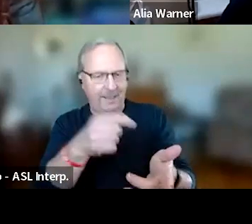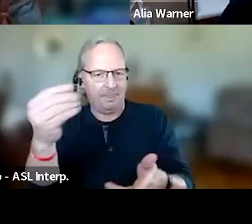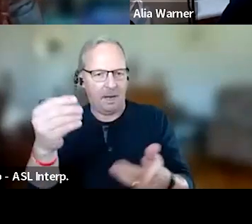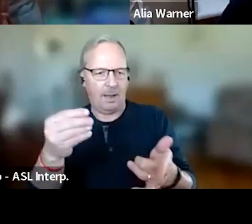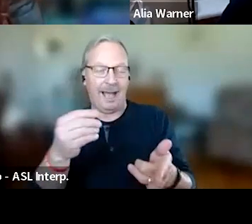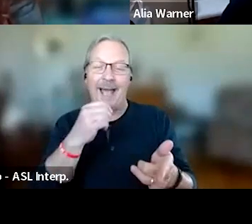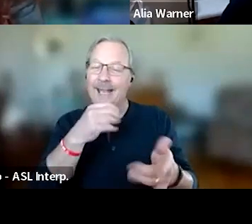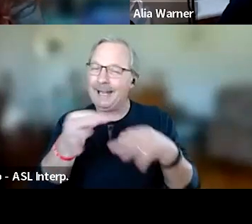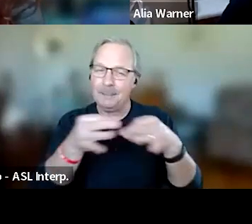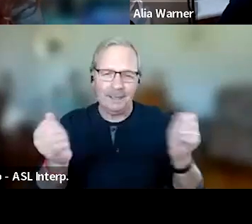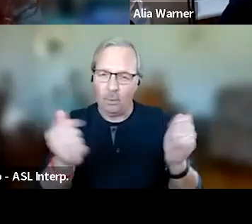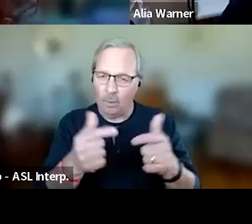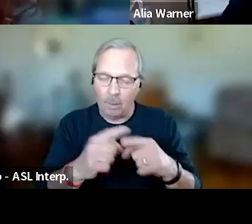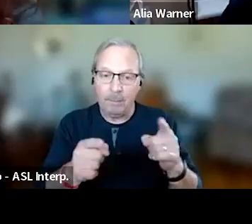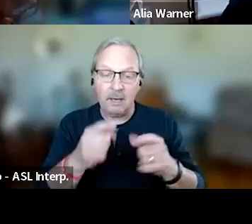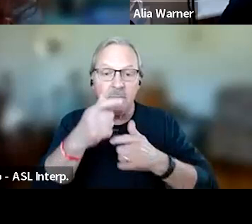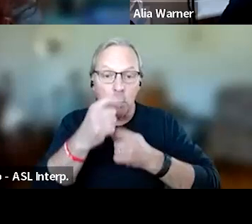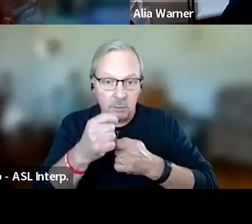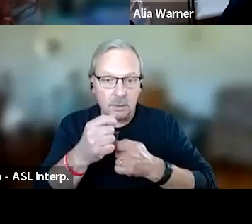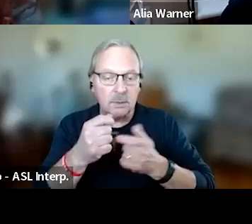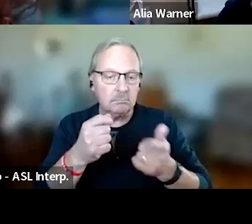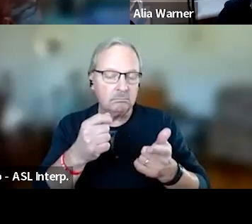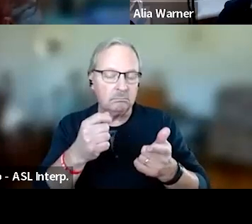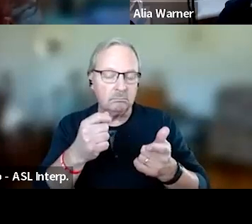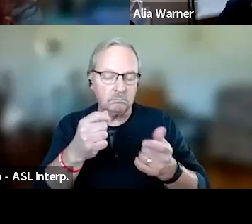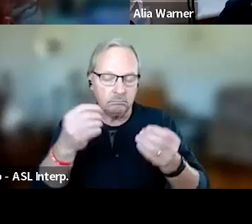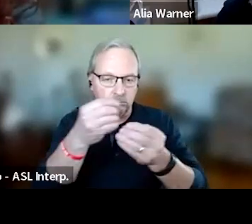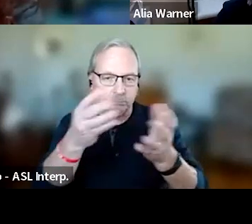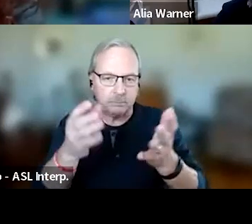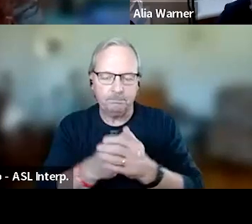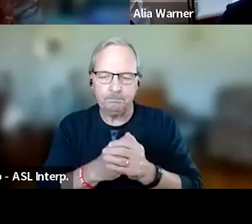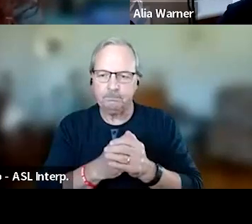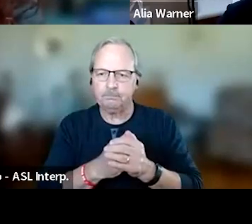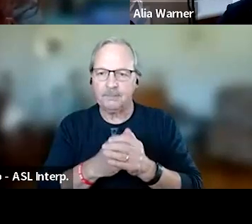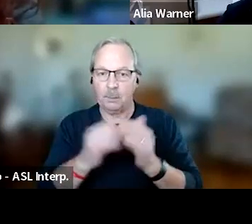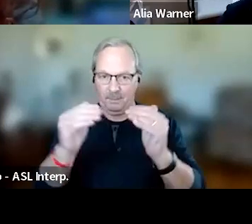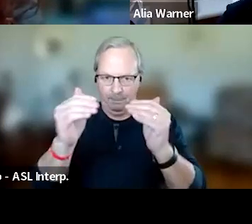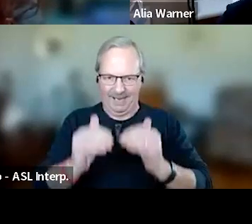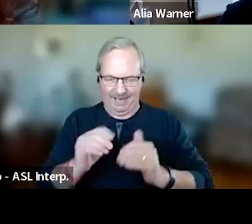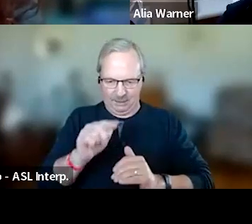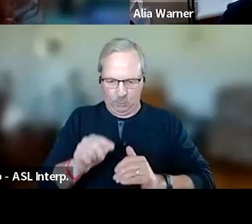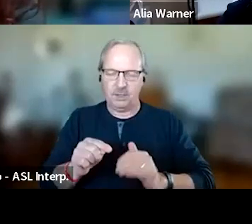but if you're interested, it's out there. Yes, thank you. That was gonna be my next question that I pointed out. Yes.